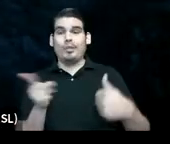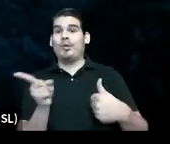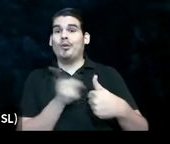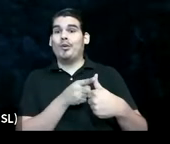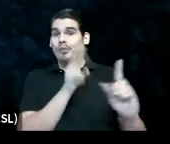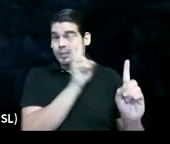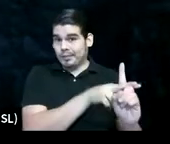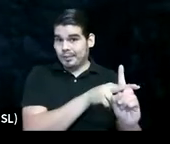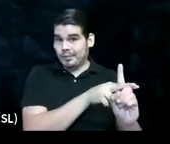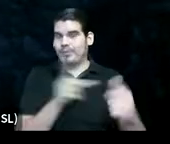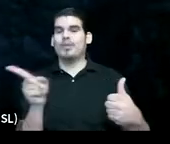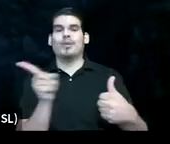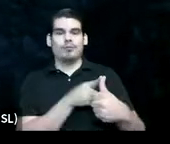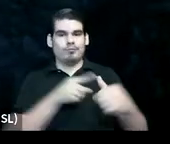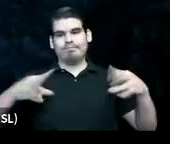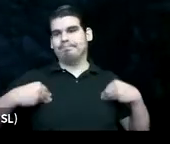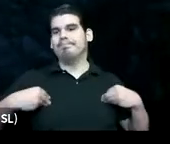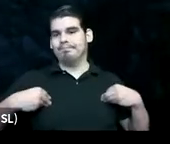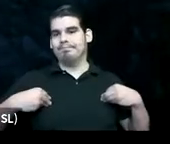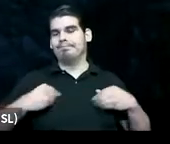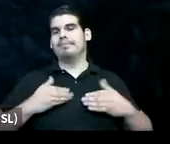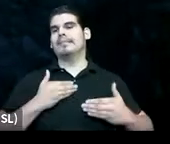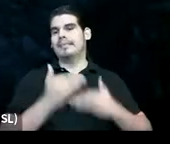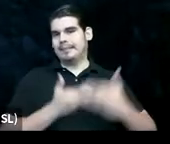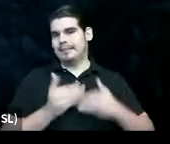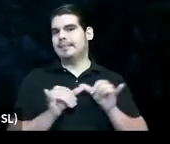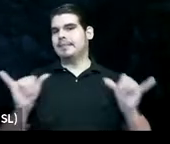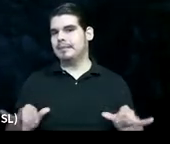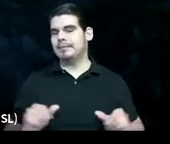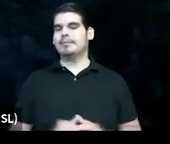get in and everybody else is on a waitlist kind of situation.